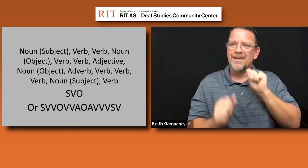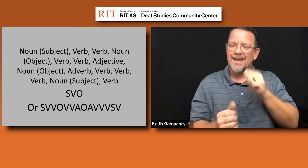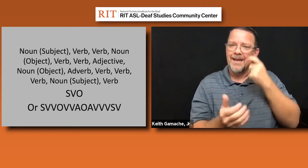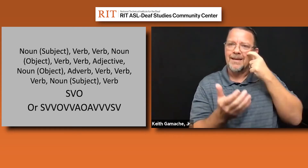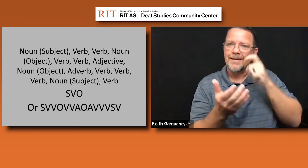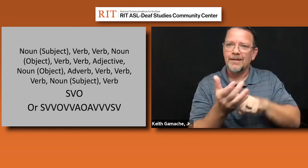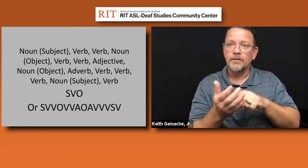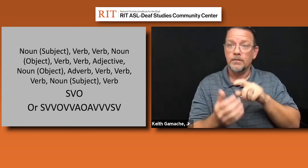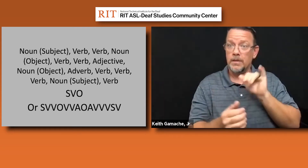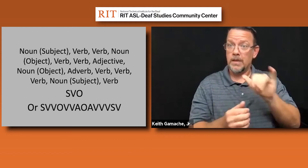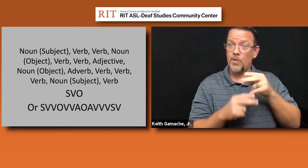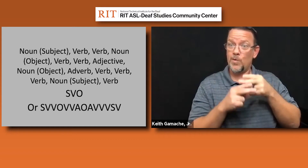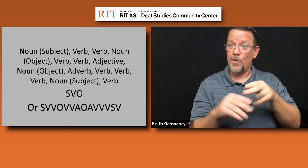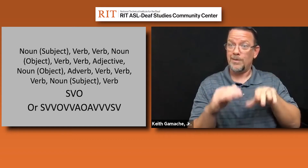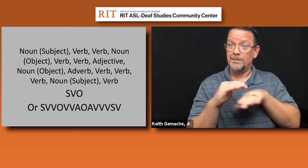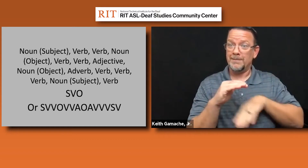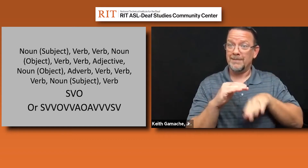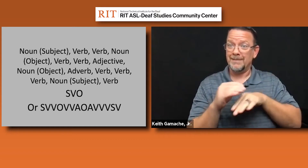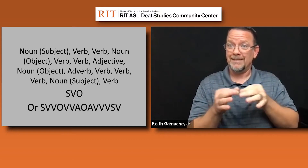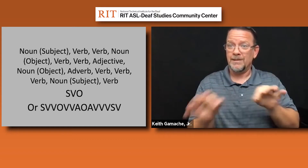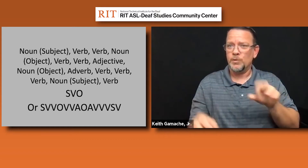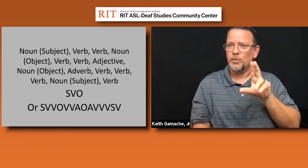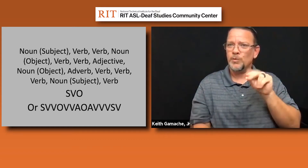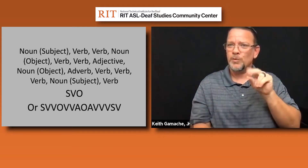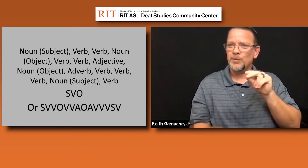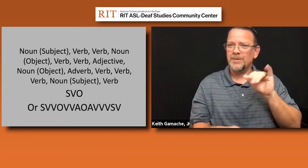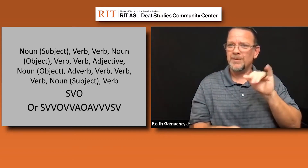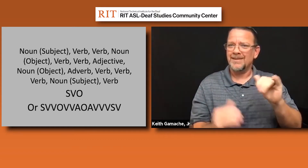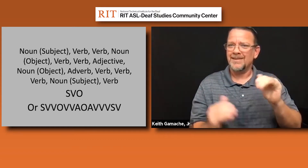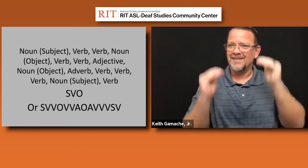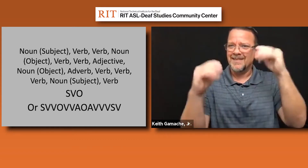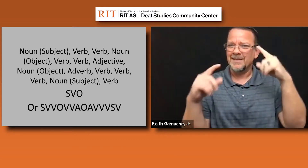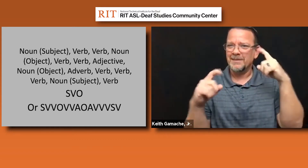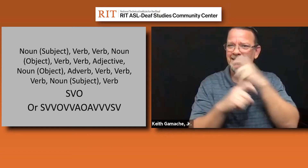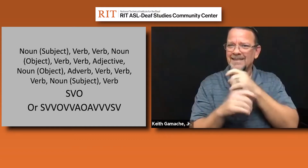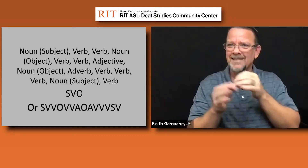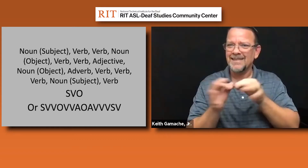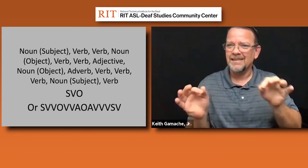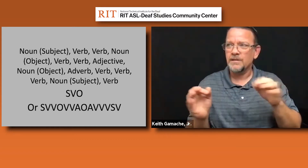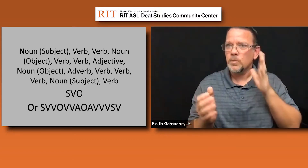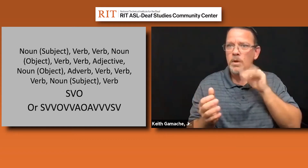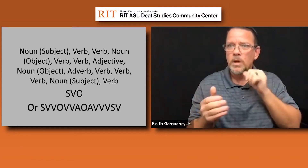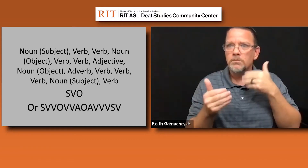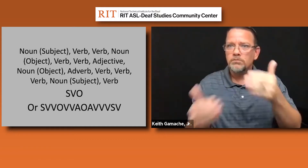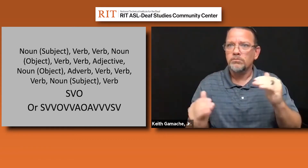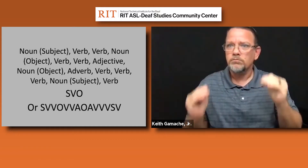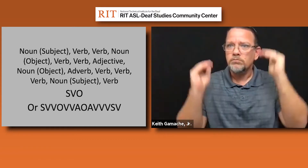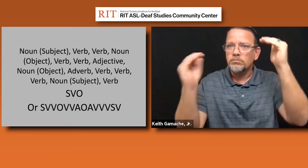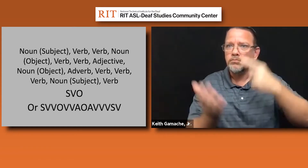We can identify-- Is this a basic sentence structure? No. This is obviously a lot more complicated,